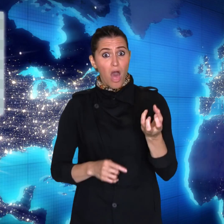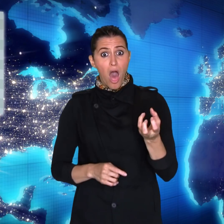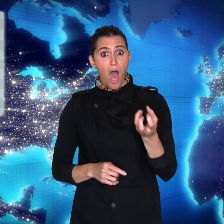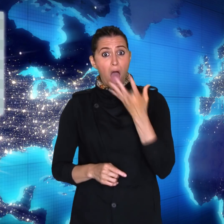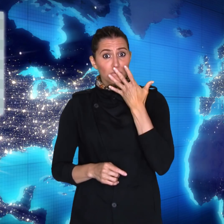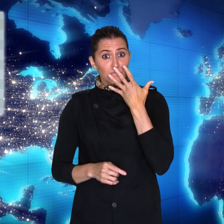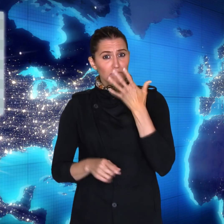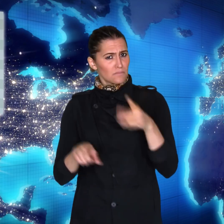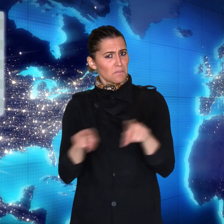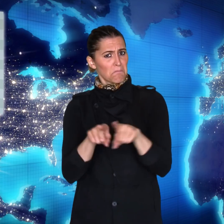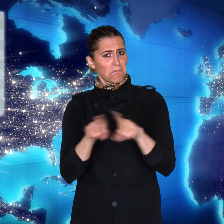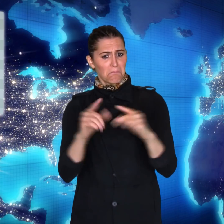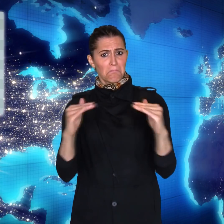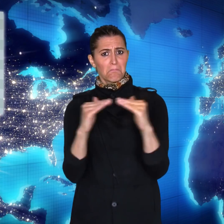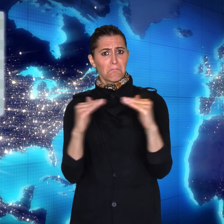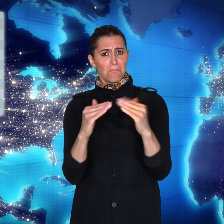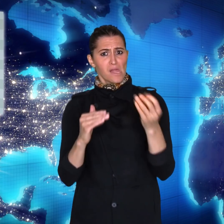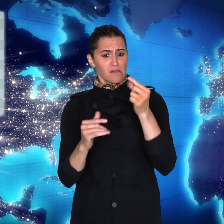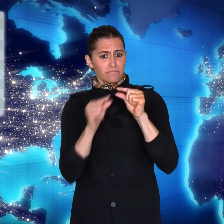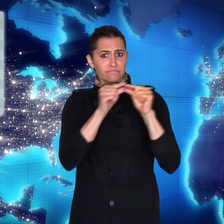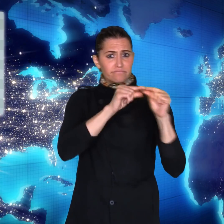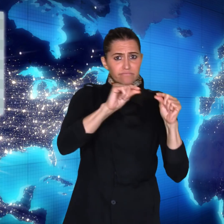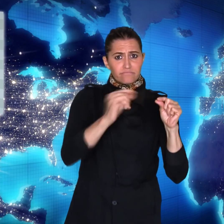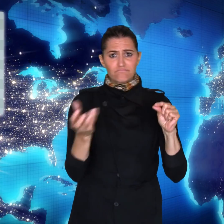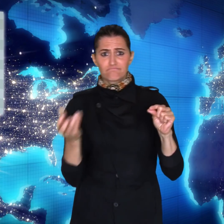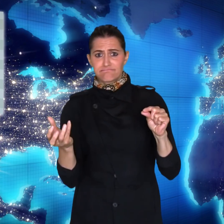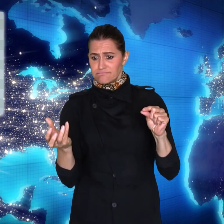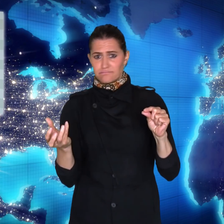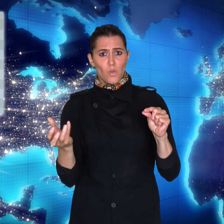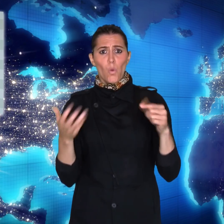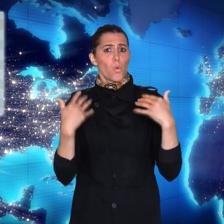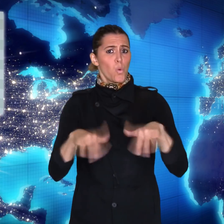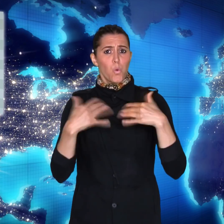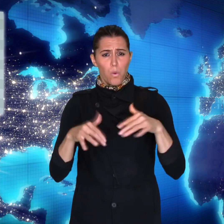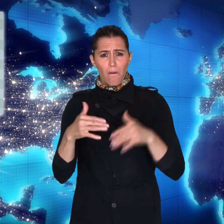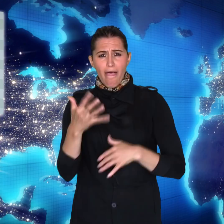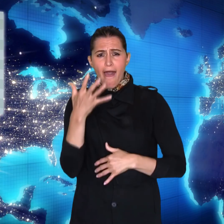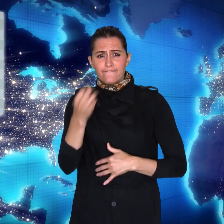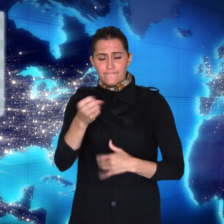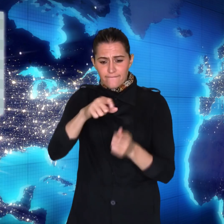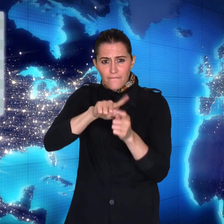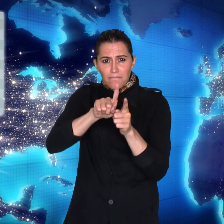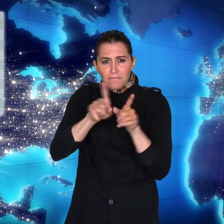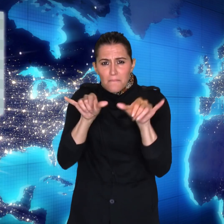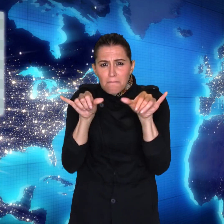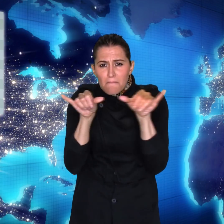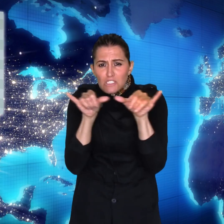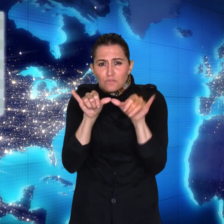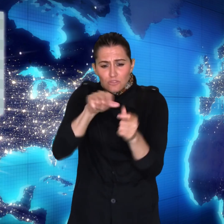described as “putting a live coal in